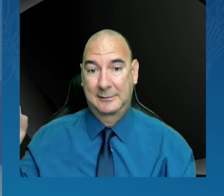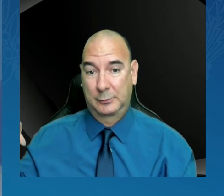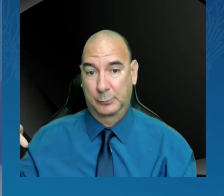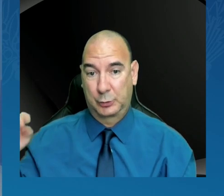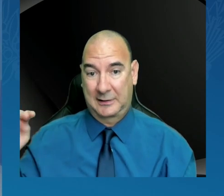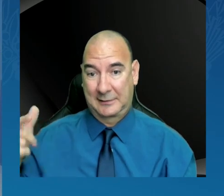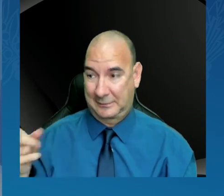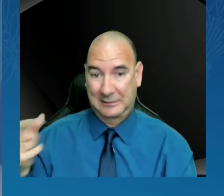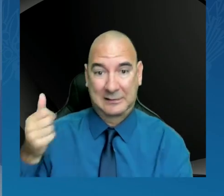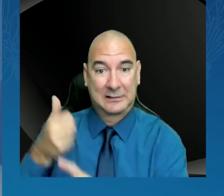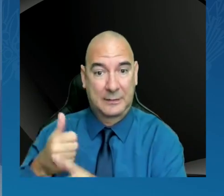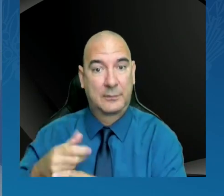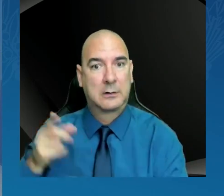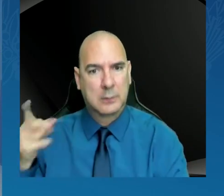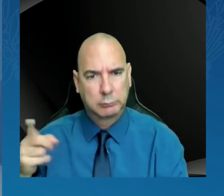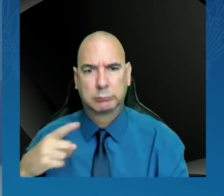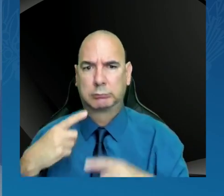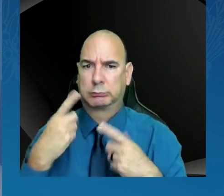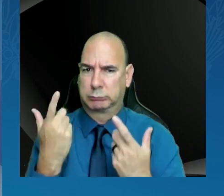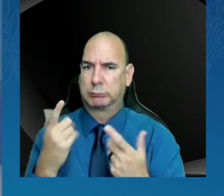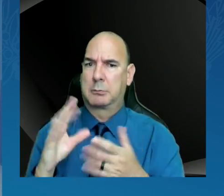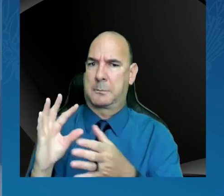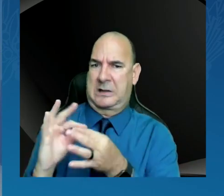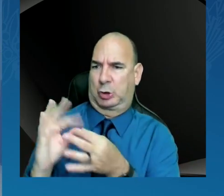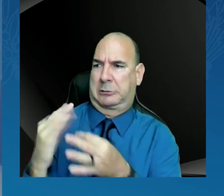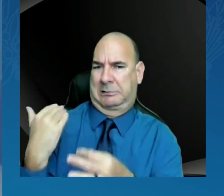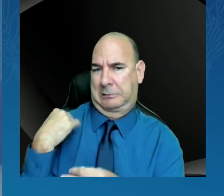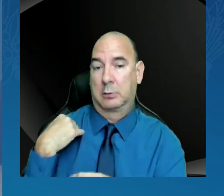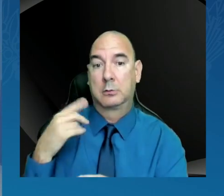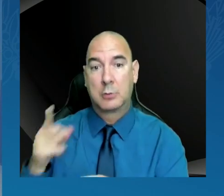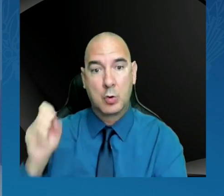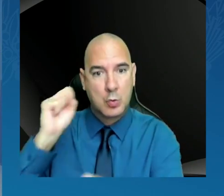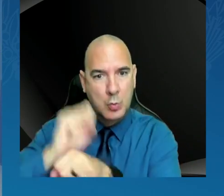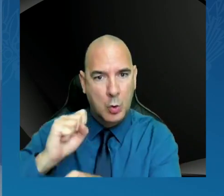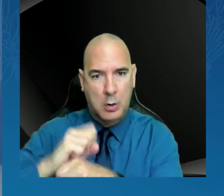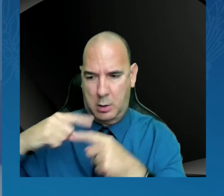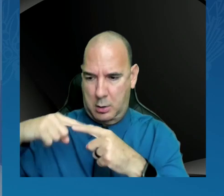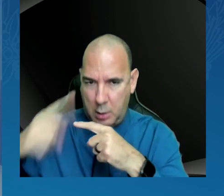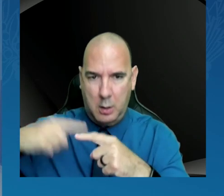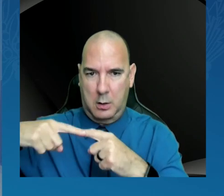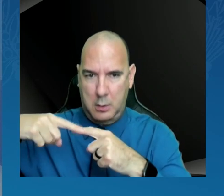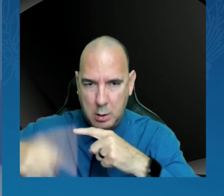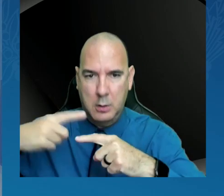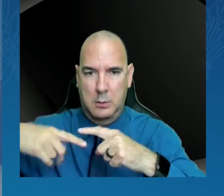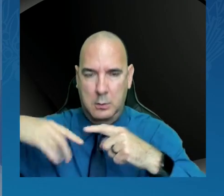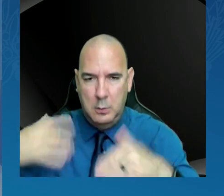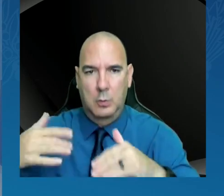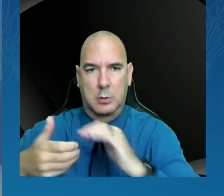he has been working day and night to coordinate with you to ensure that the American people benefit